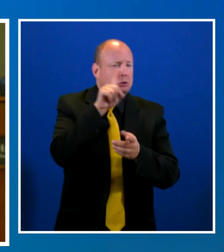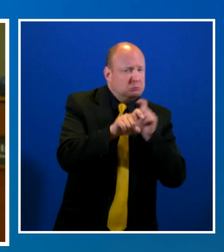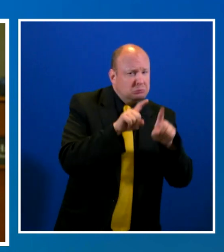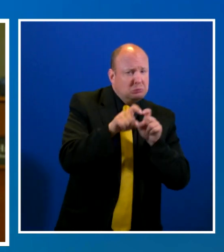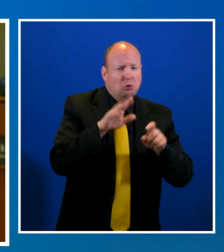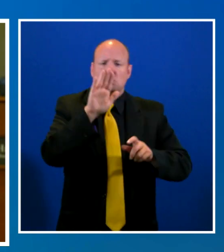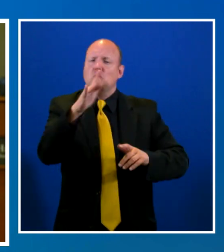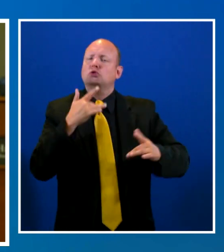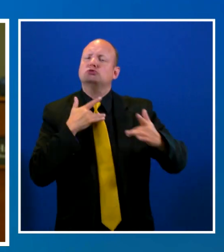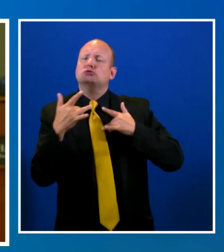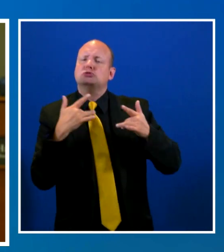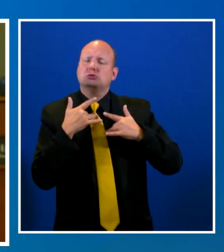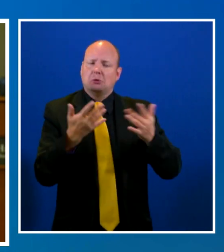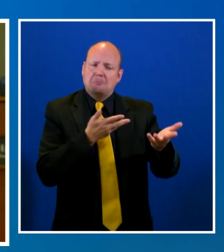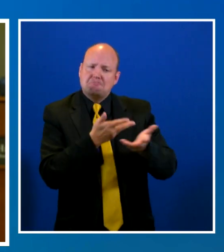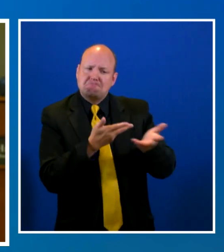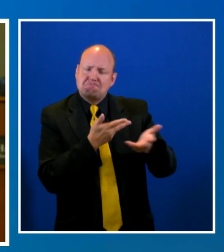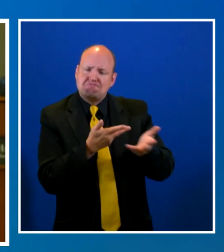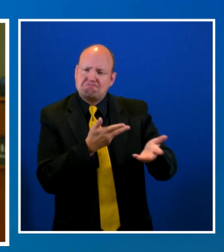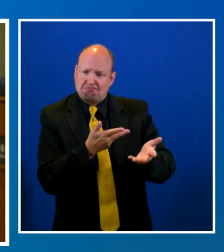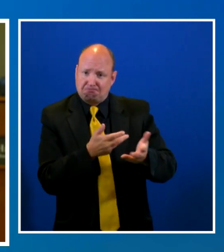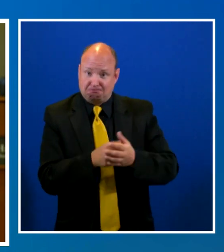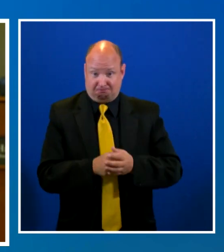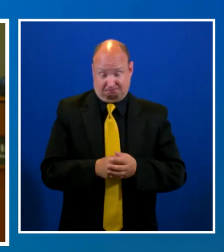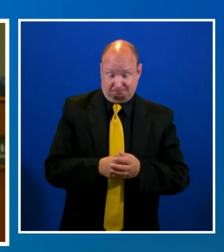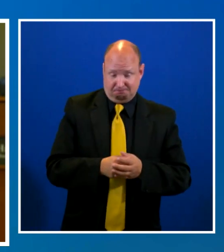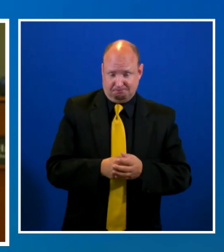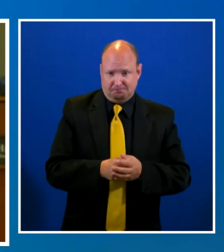Next, more news on vaccine eligibility.